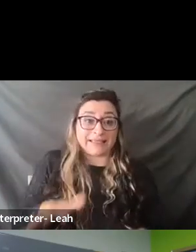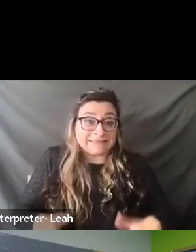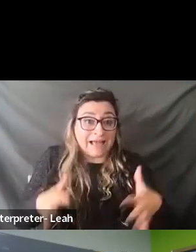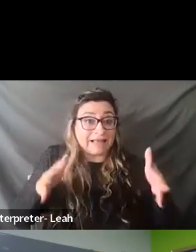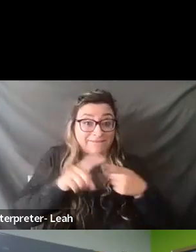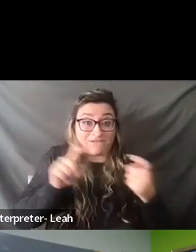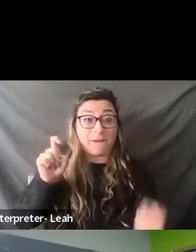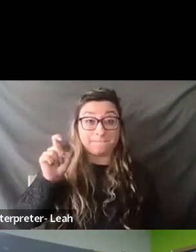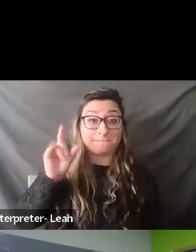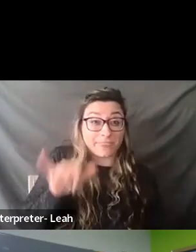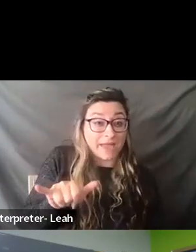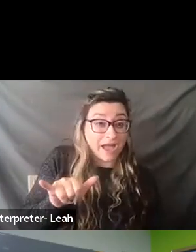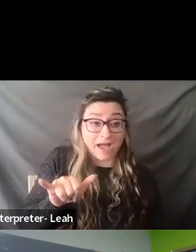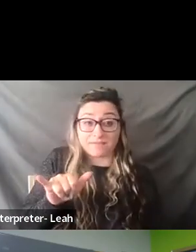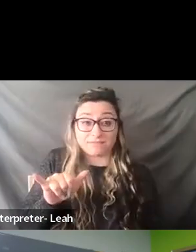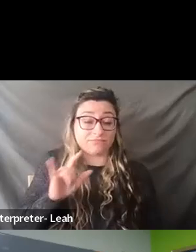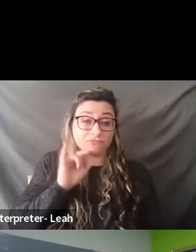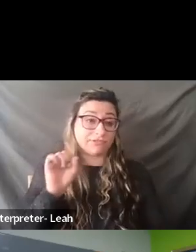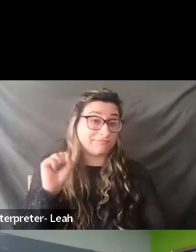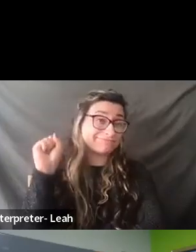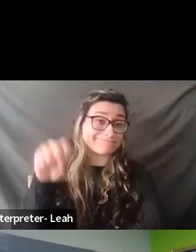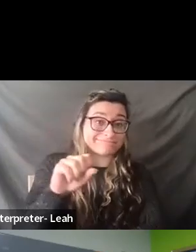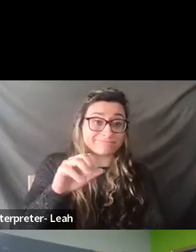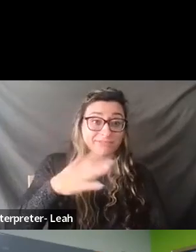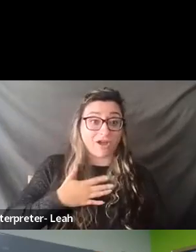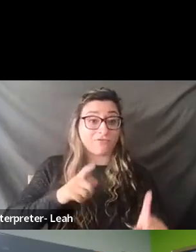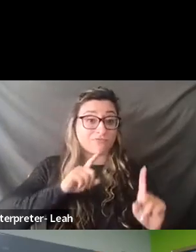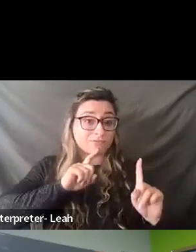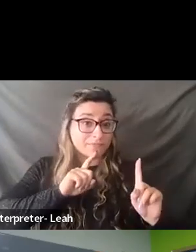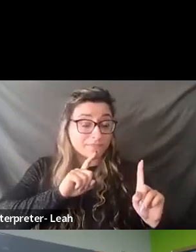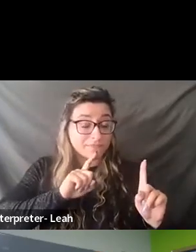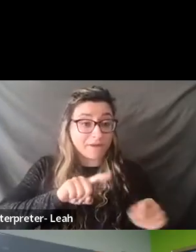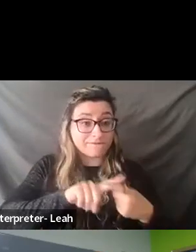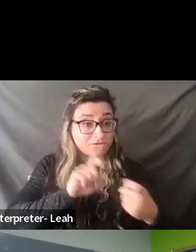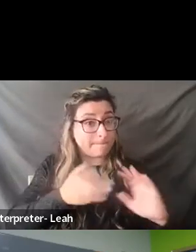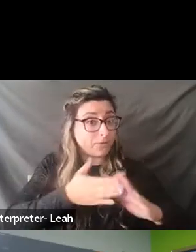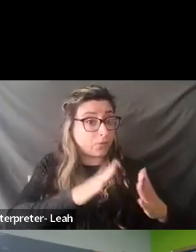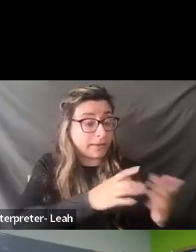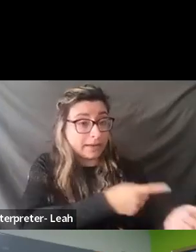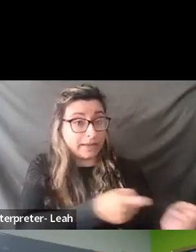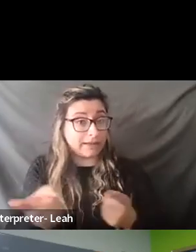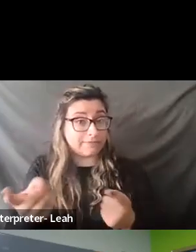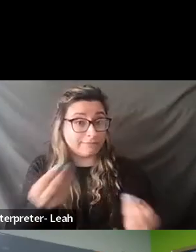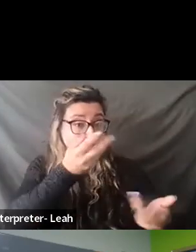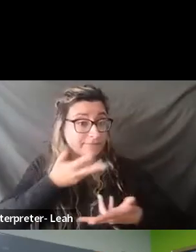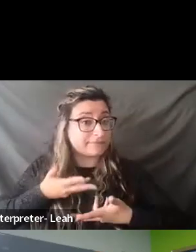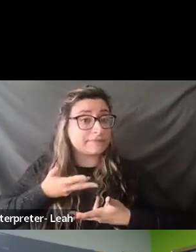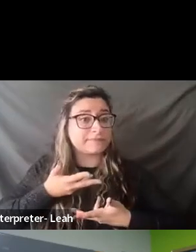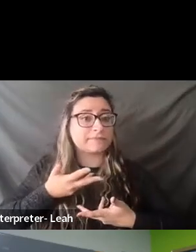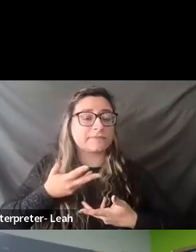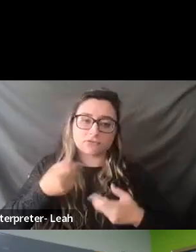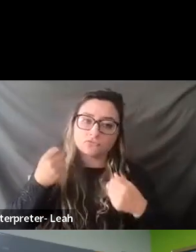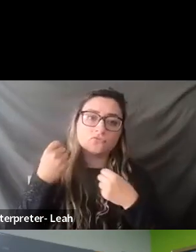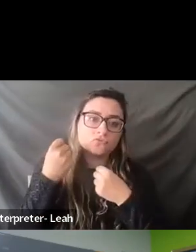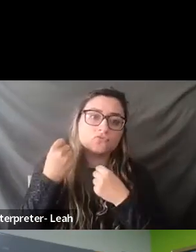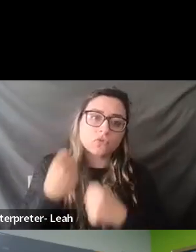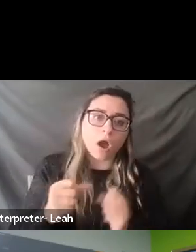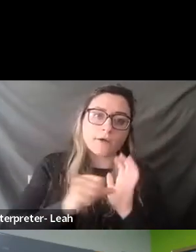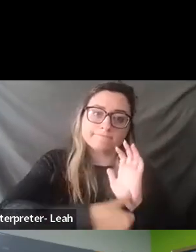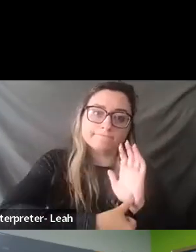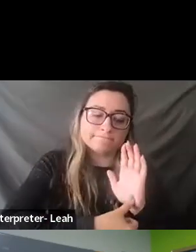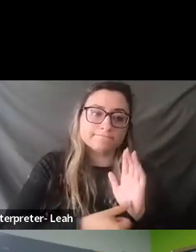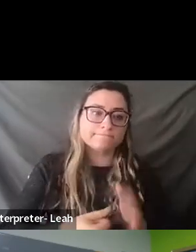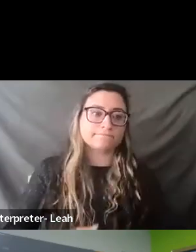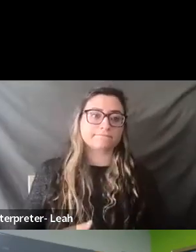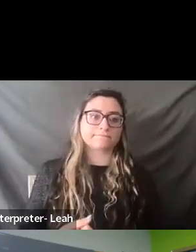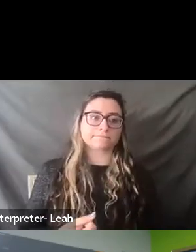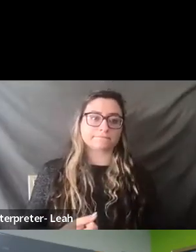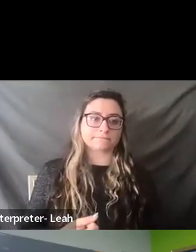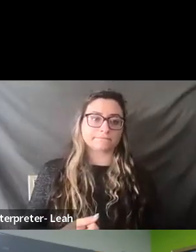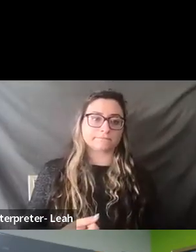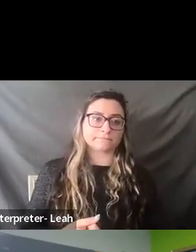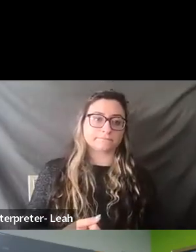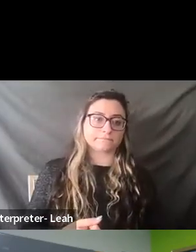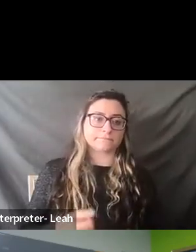That level of trust.